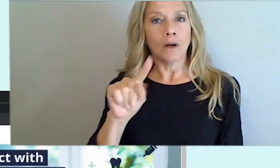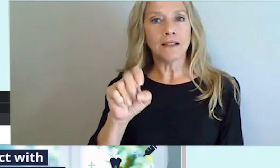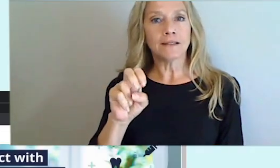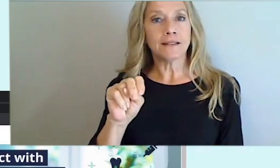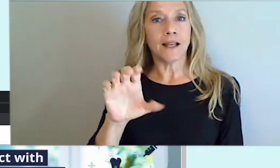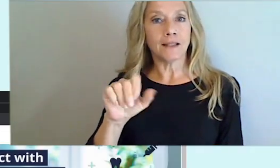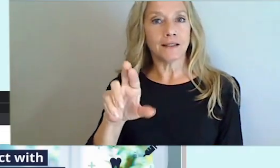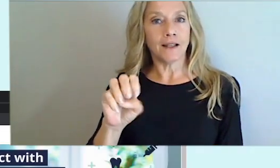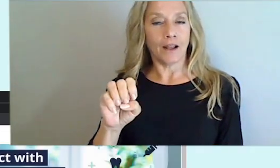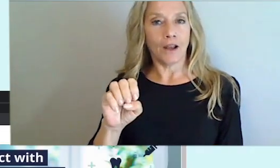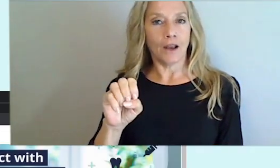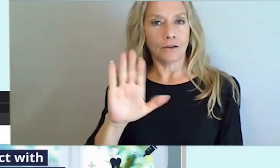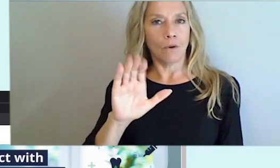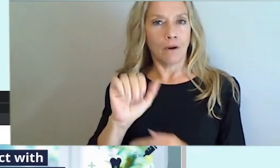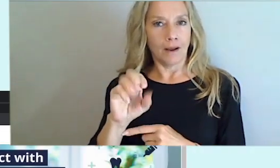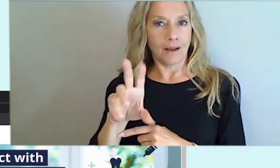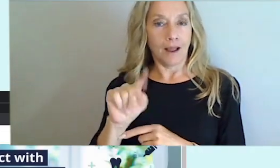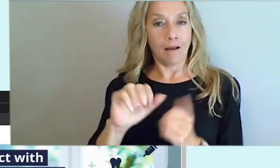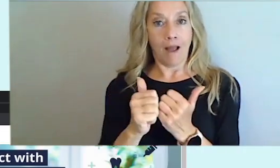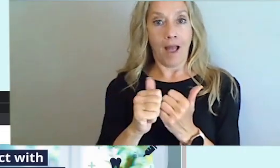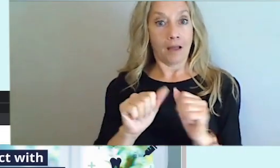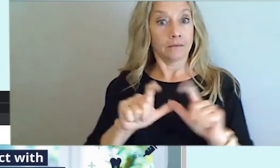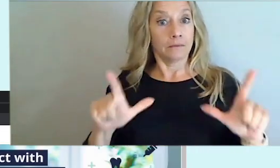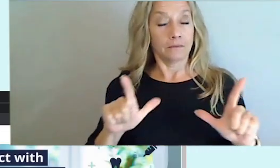logging into TennCare Connect and getting started with a renewal.